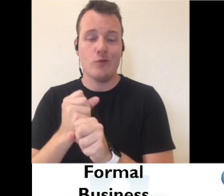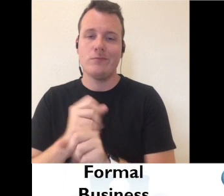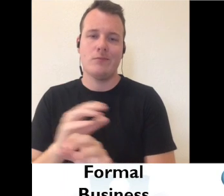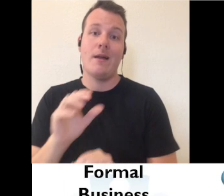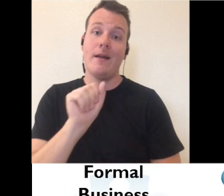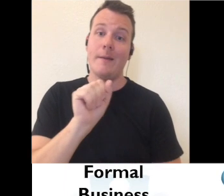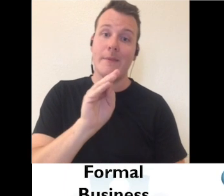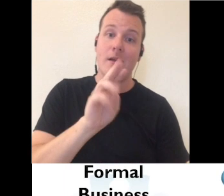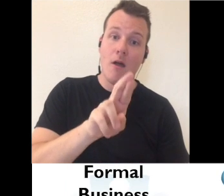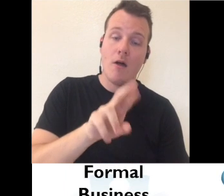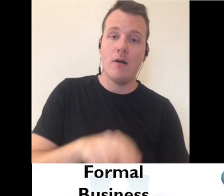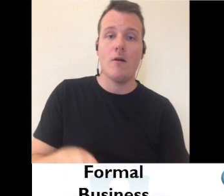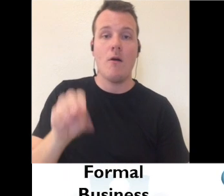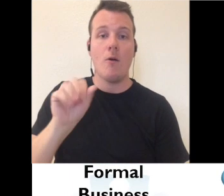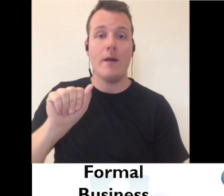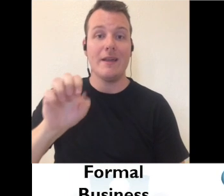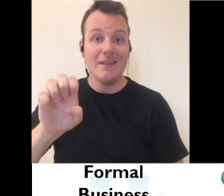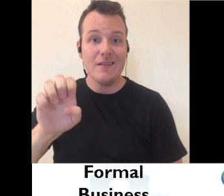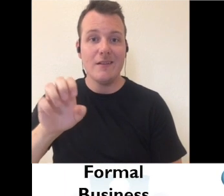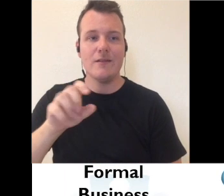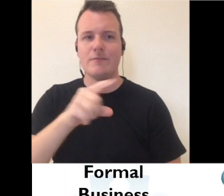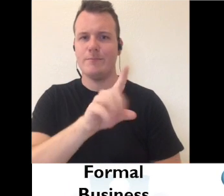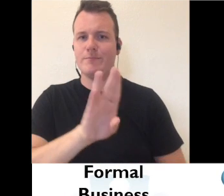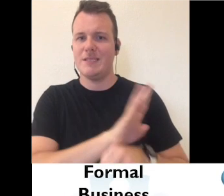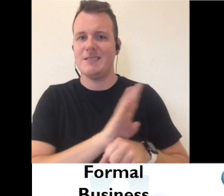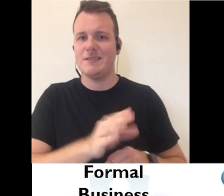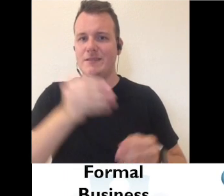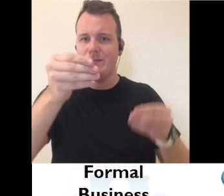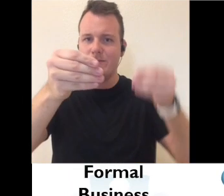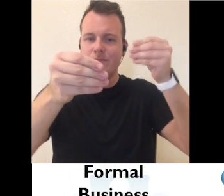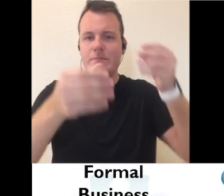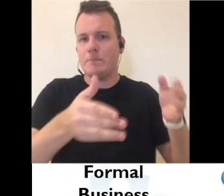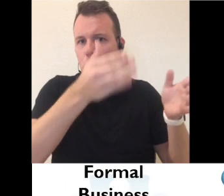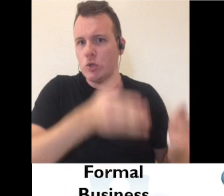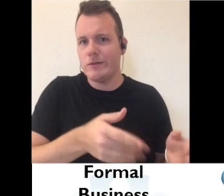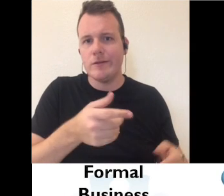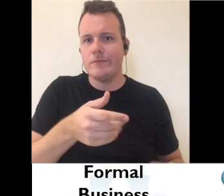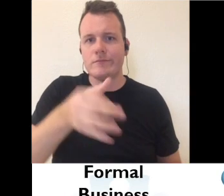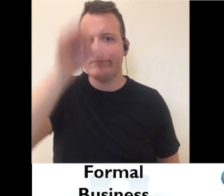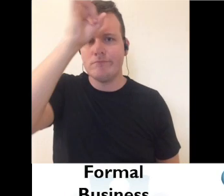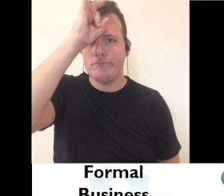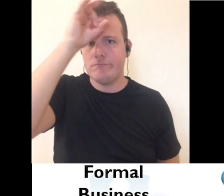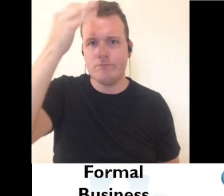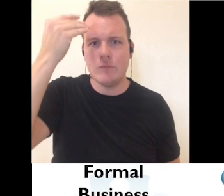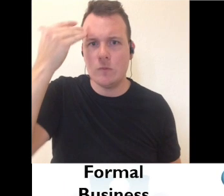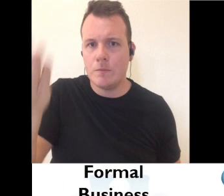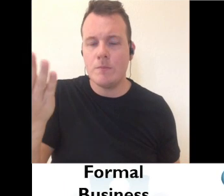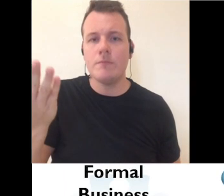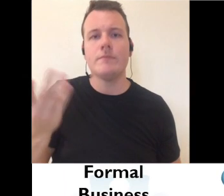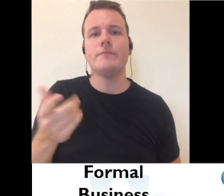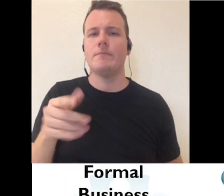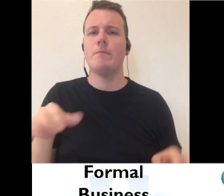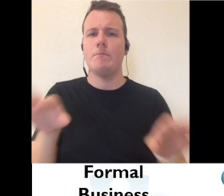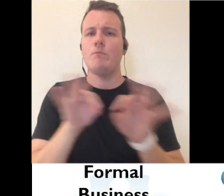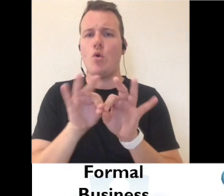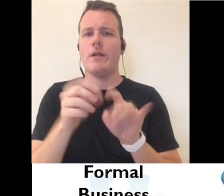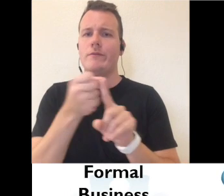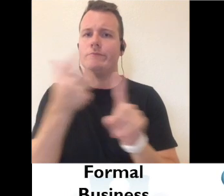not gonna have even a clue what you're talking about, so you need to special- specify those things. And if it's not pretty readily obvious what it is, you need